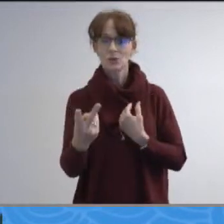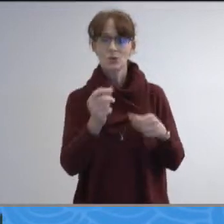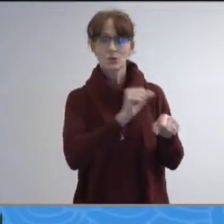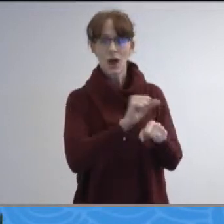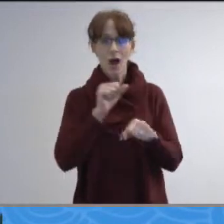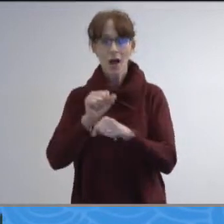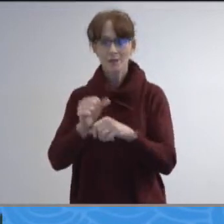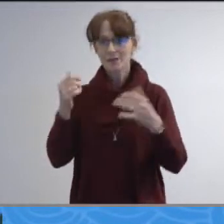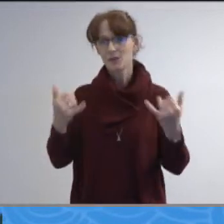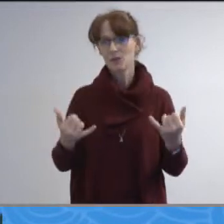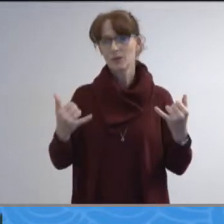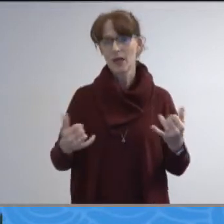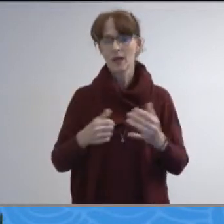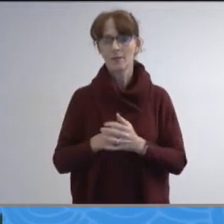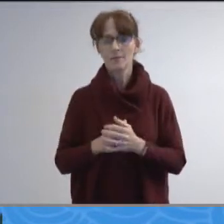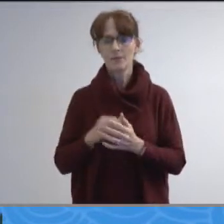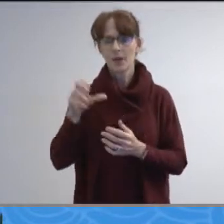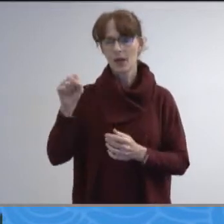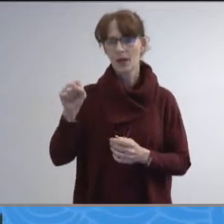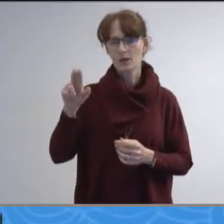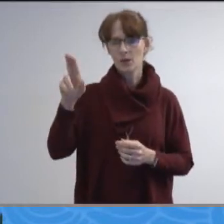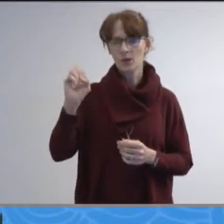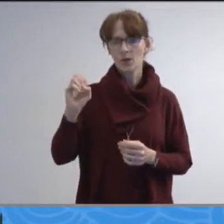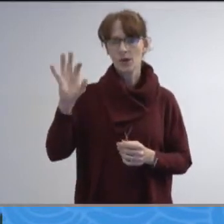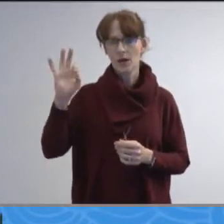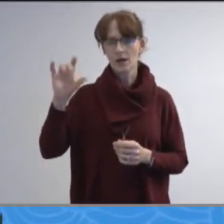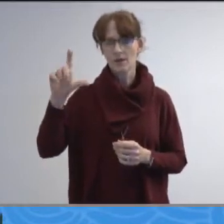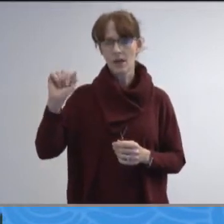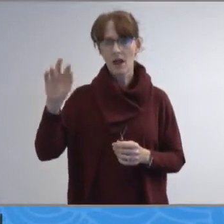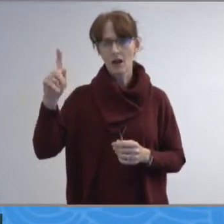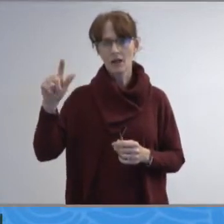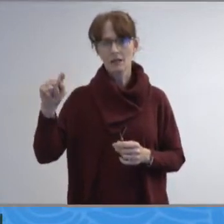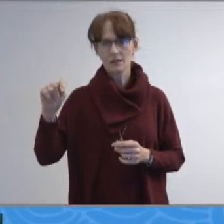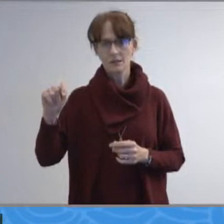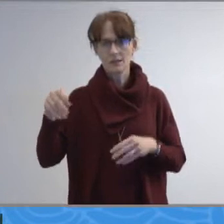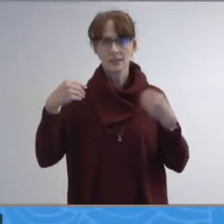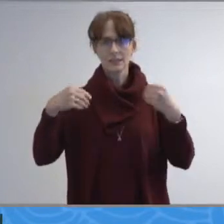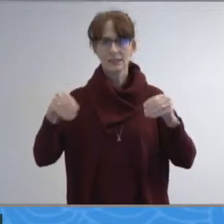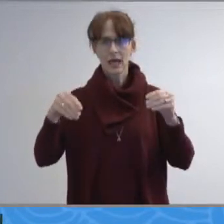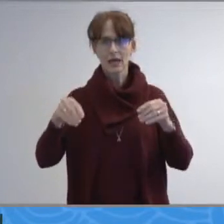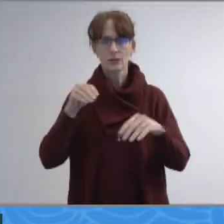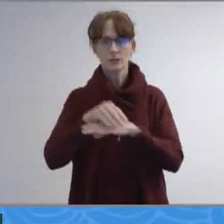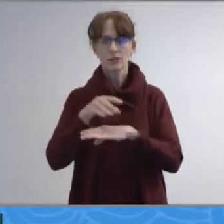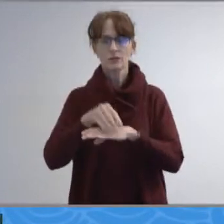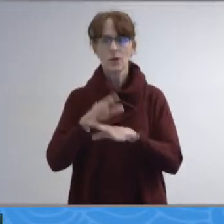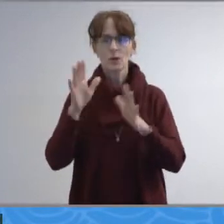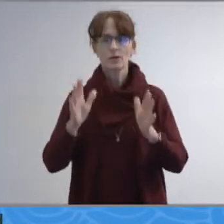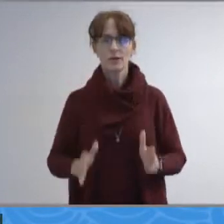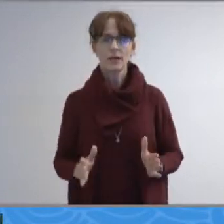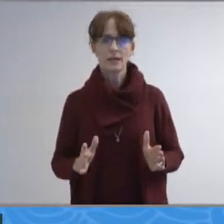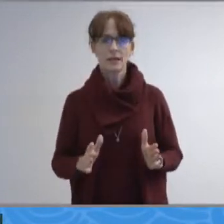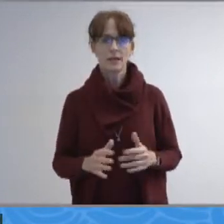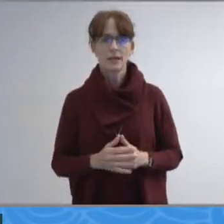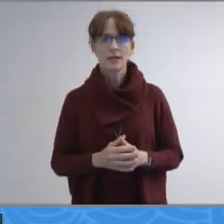We also have Sue Flocko, who is our sales consultant person, and she's been awesome.